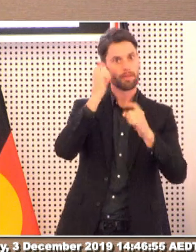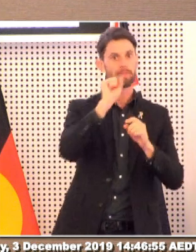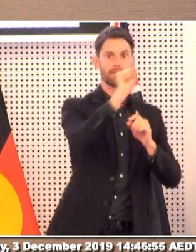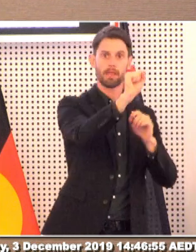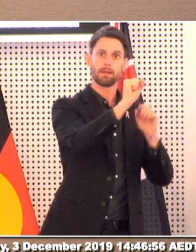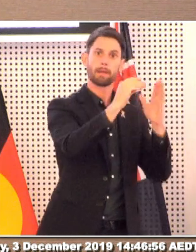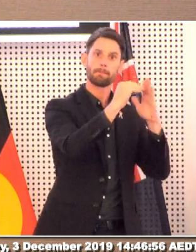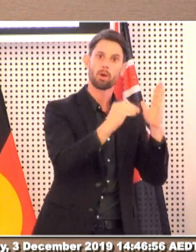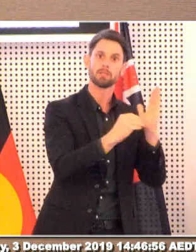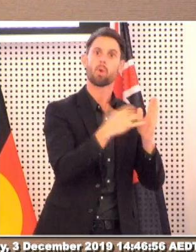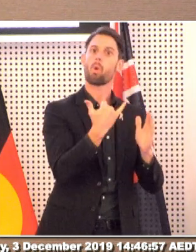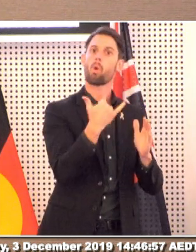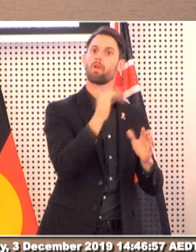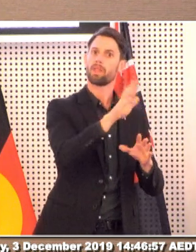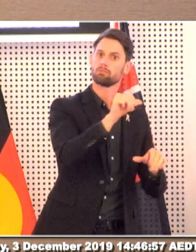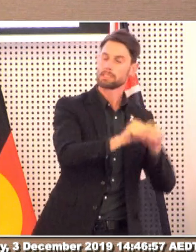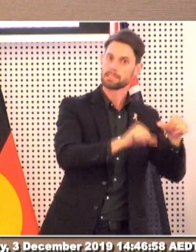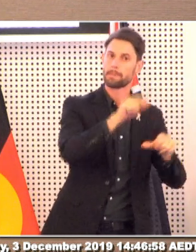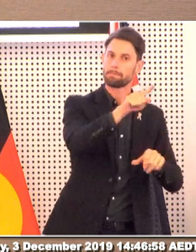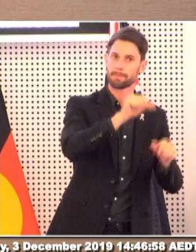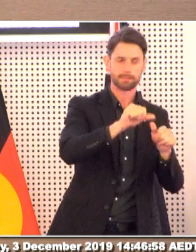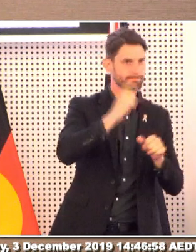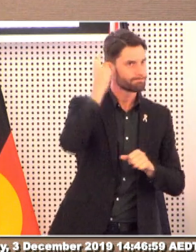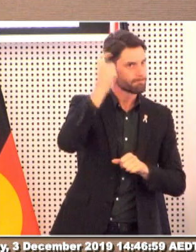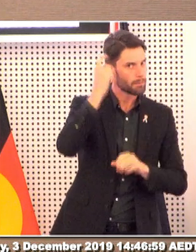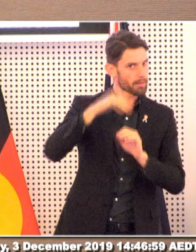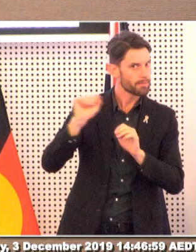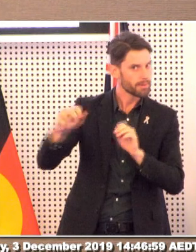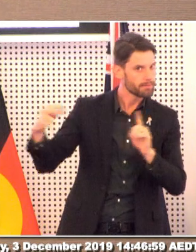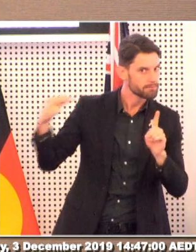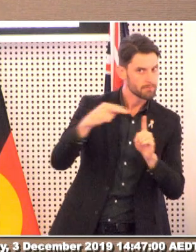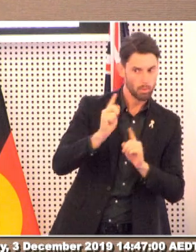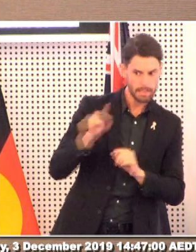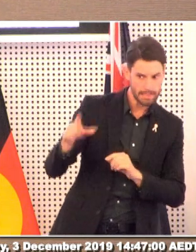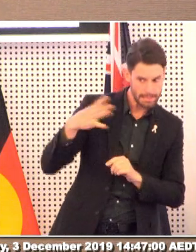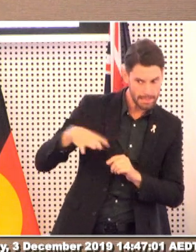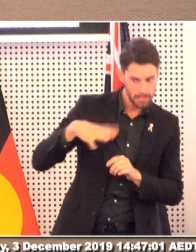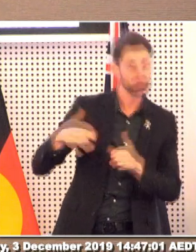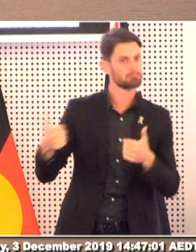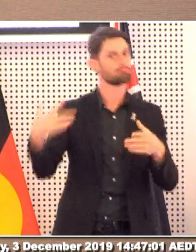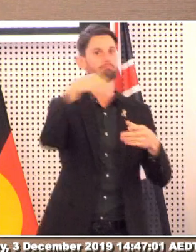reflected in their processes, and how it’s reflected in – more broadly in the work that we do.